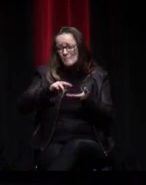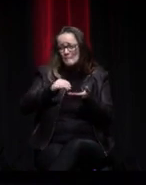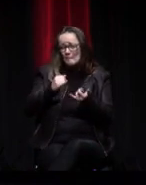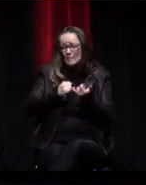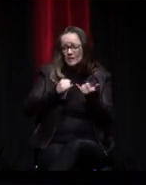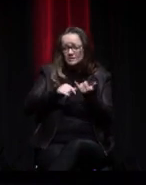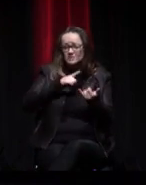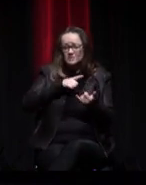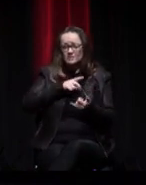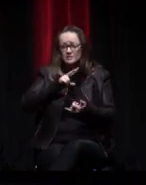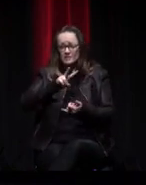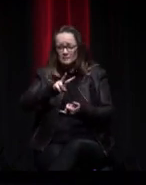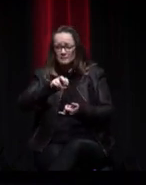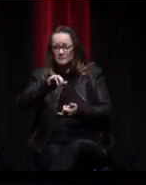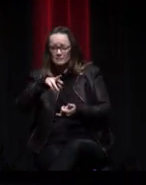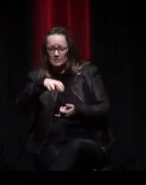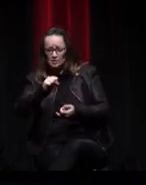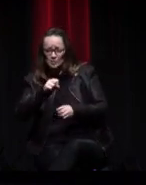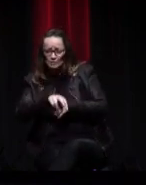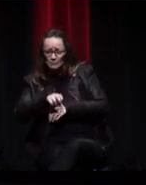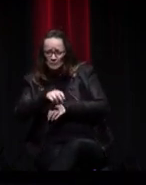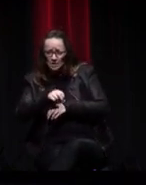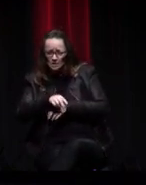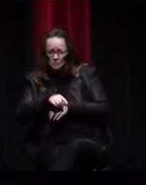And this sabotages, corrodes